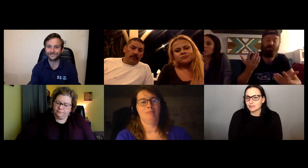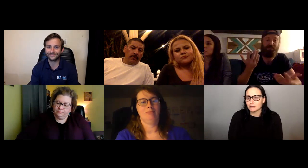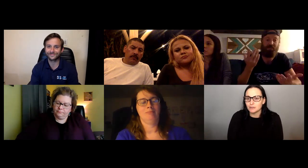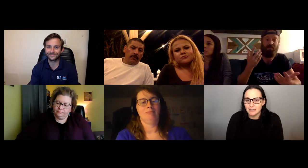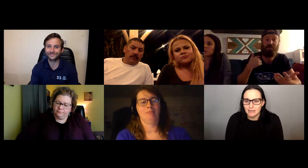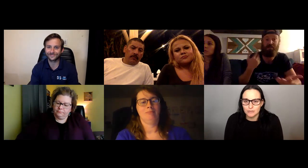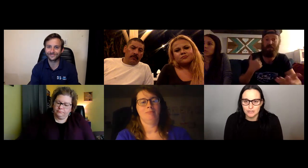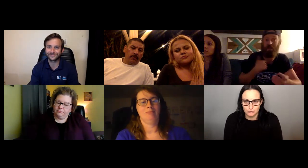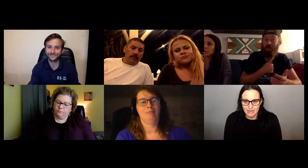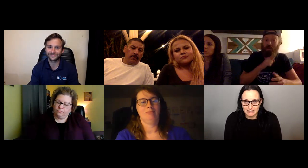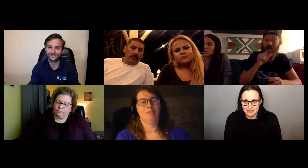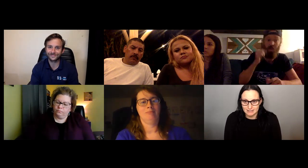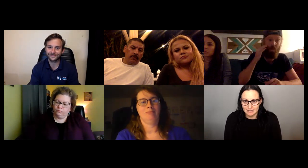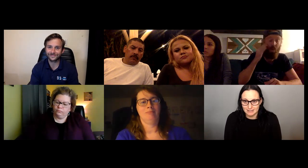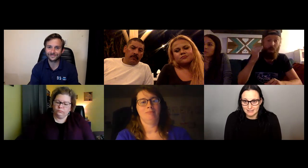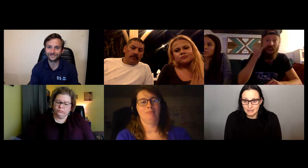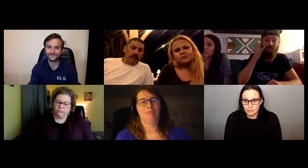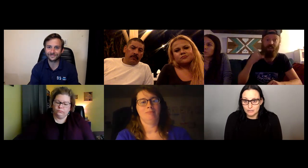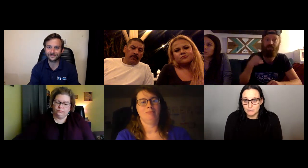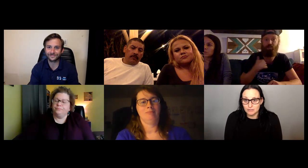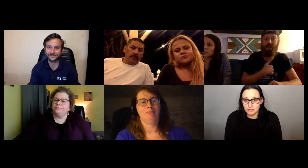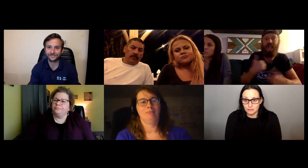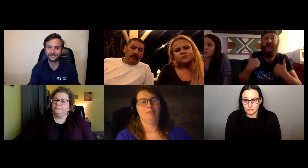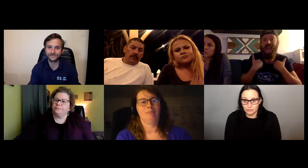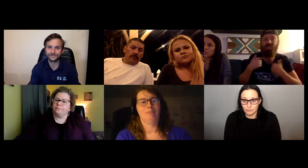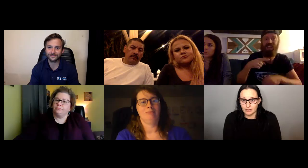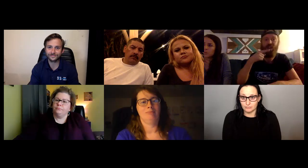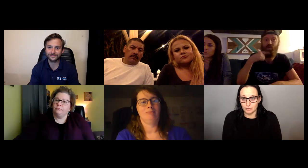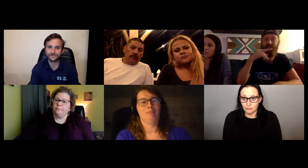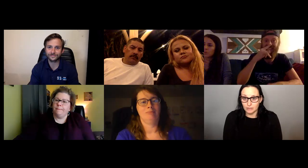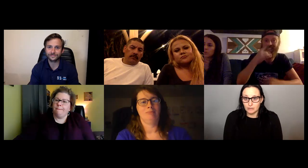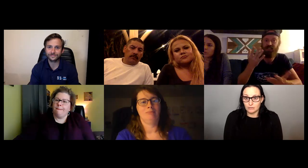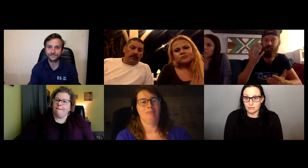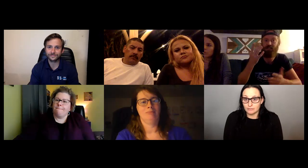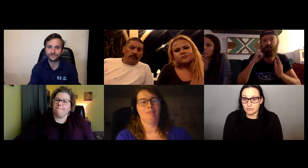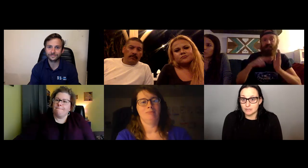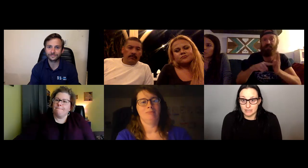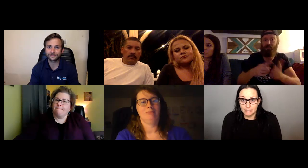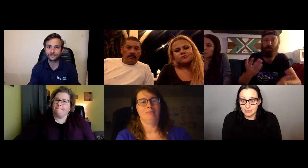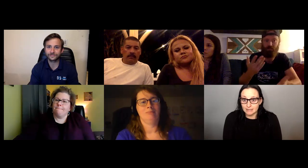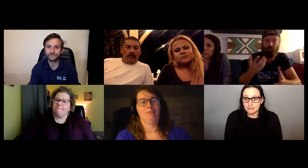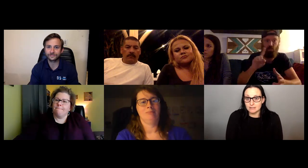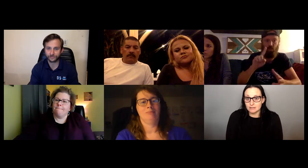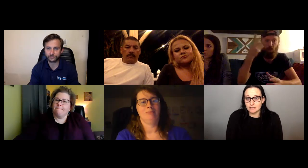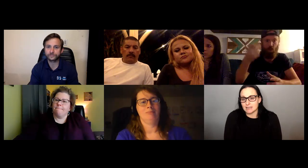communicate which is great that we just make sure that we're aware you know